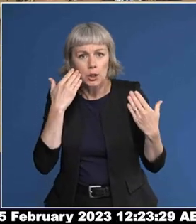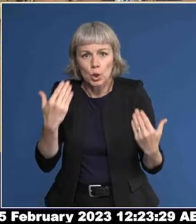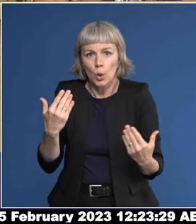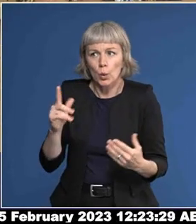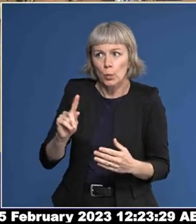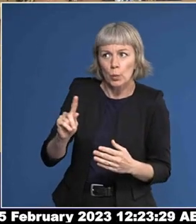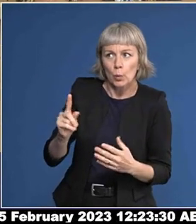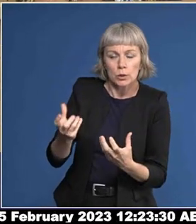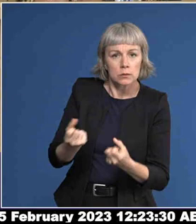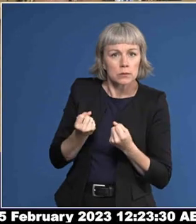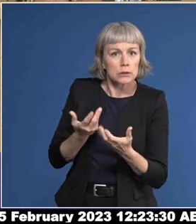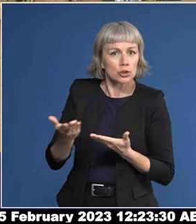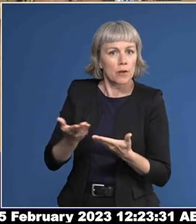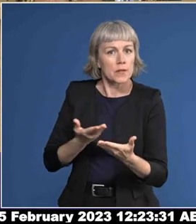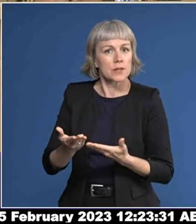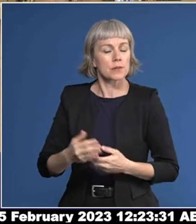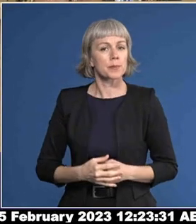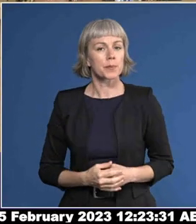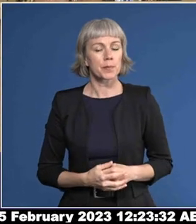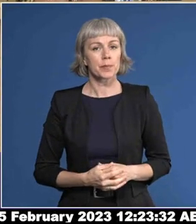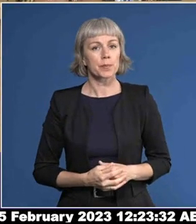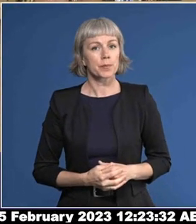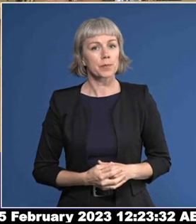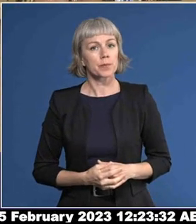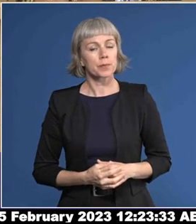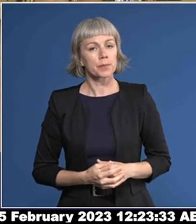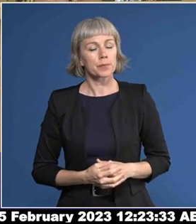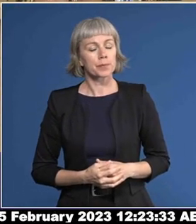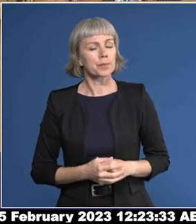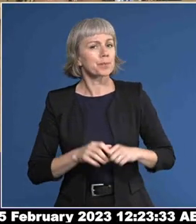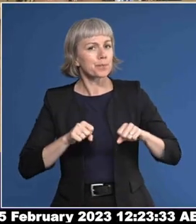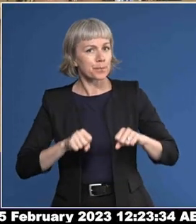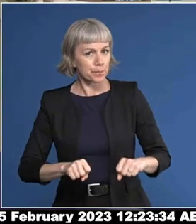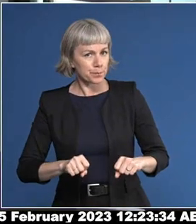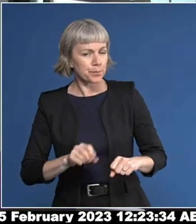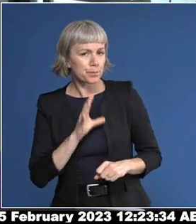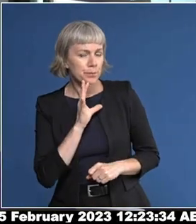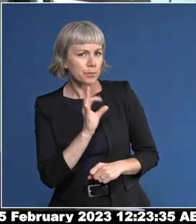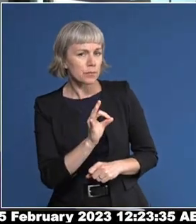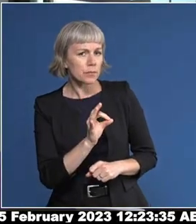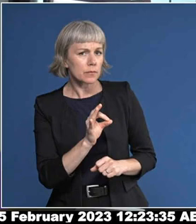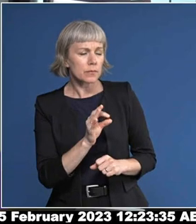Ms Toohey, the effect of the findings of the Commission in the report, which